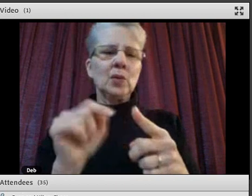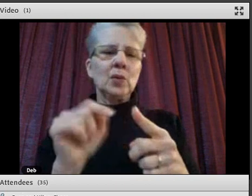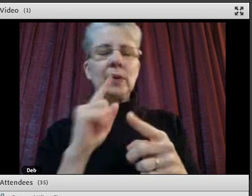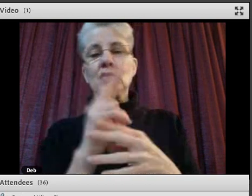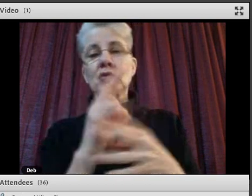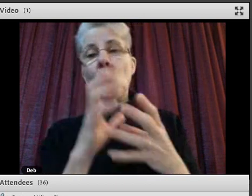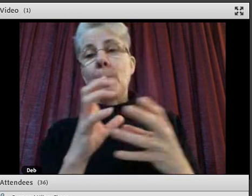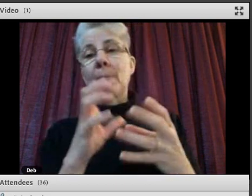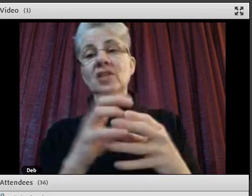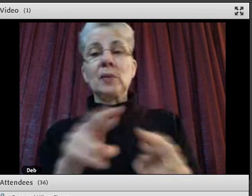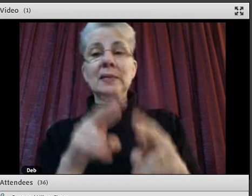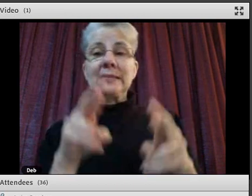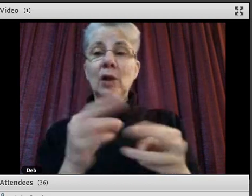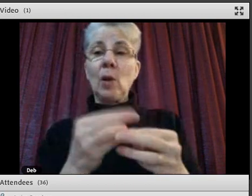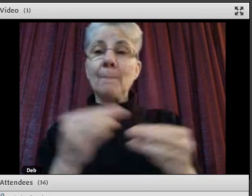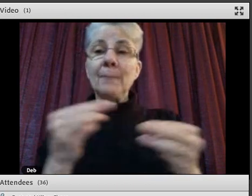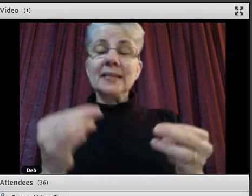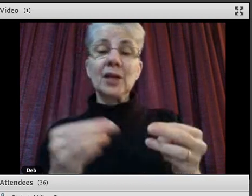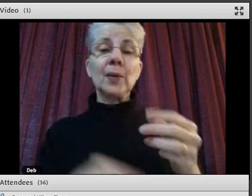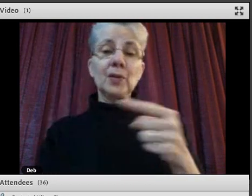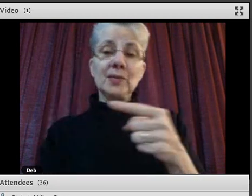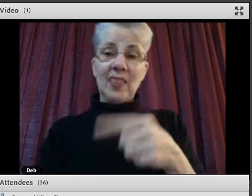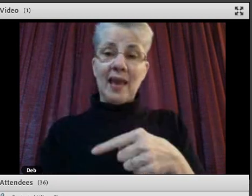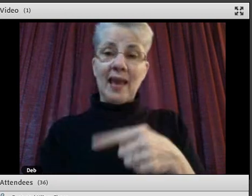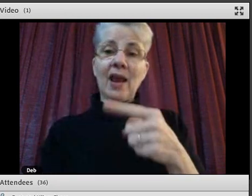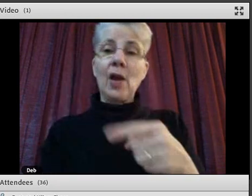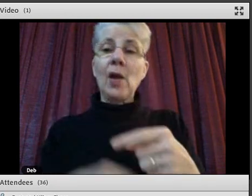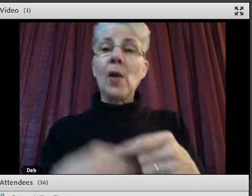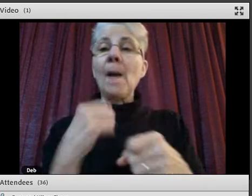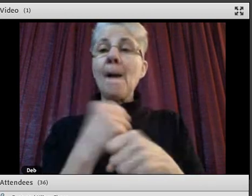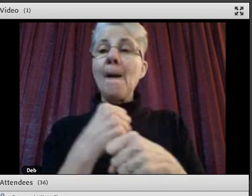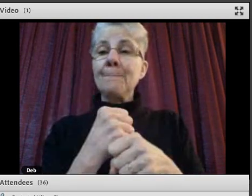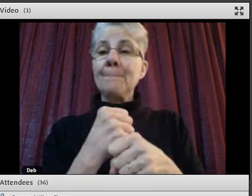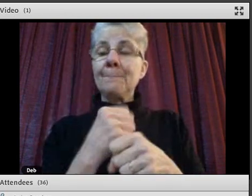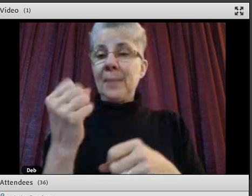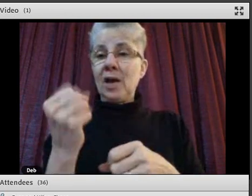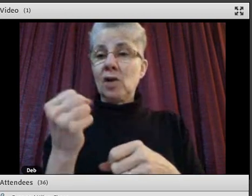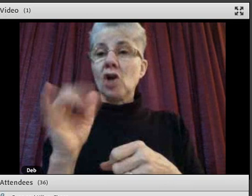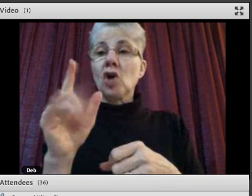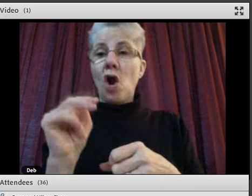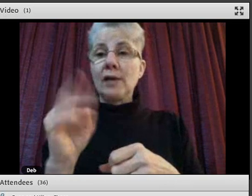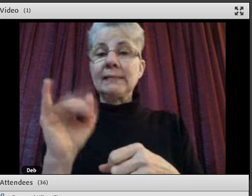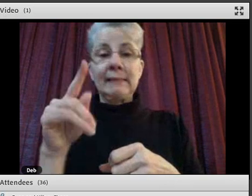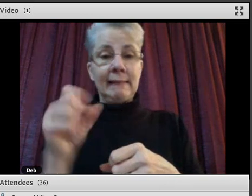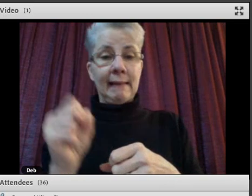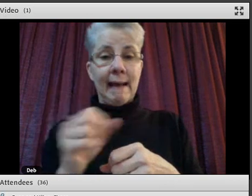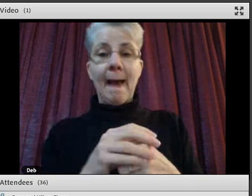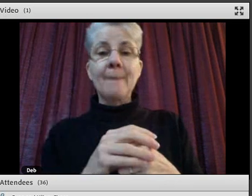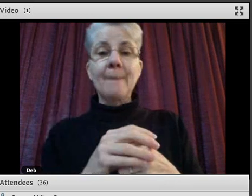Basically, you use a whole bunch of recycled materials. There are milk-carton caps, and then a little skewer.